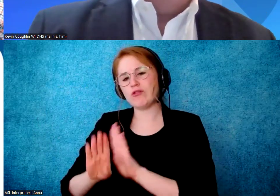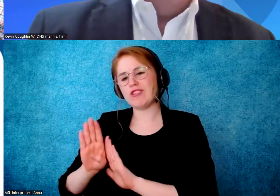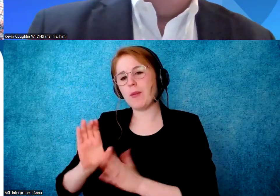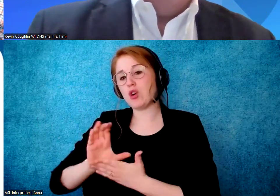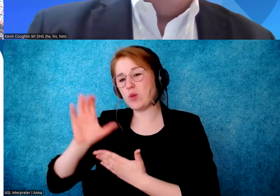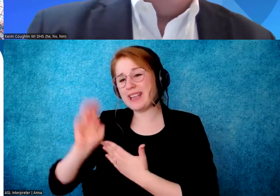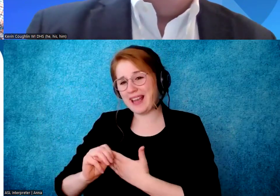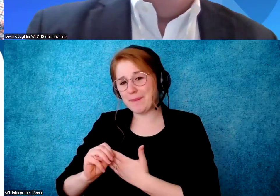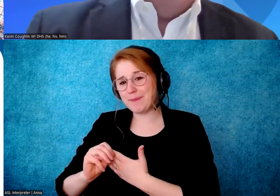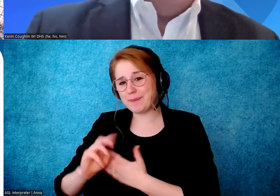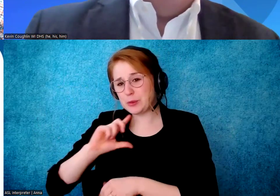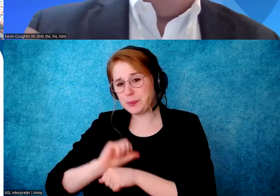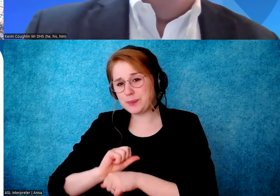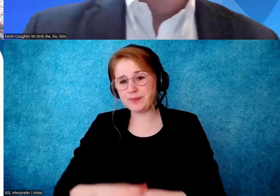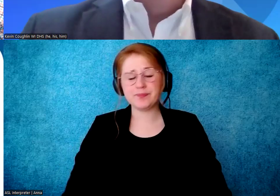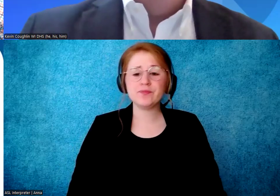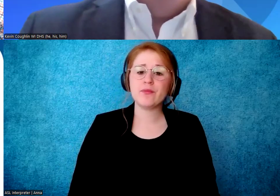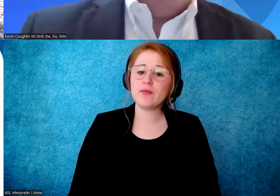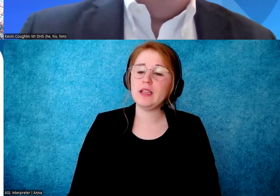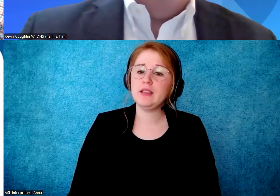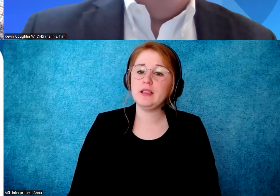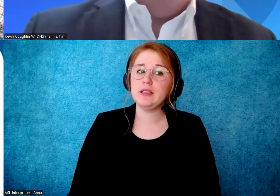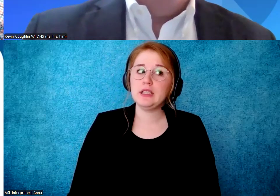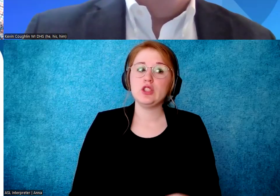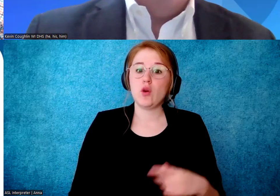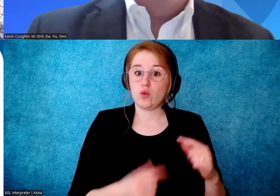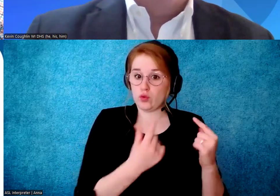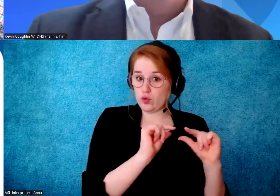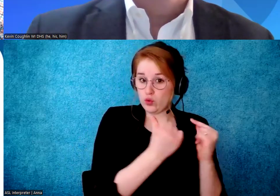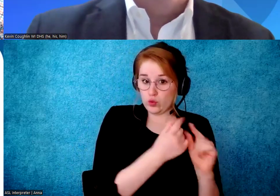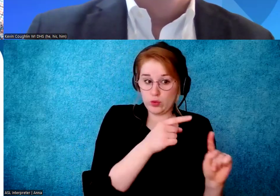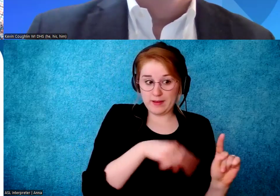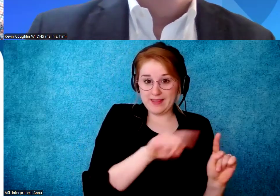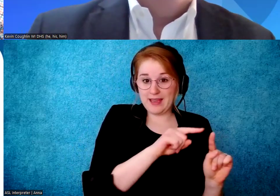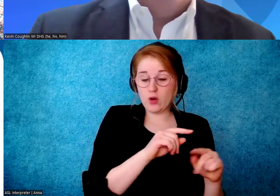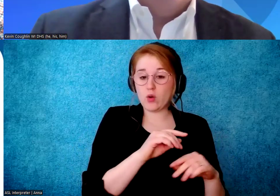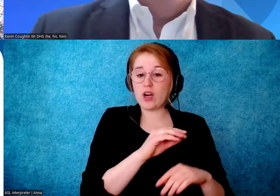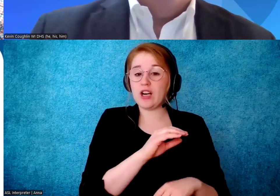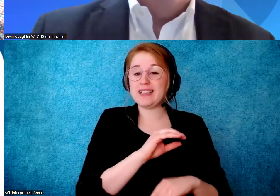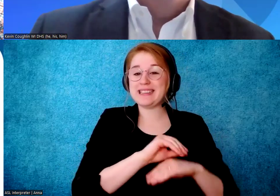So one of the groups or was also our councils and board members,